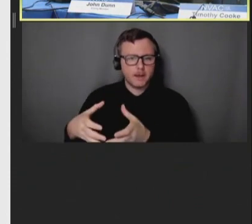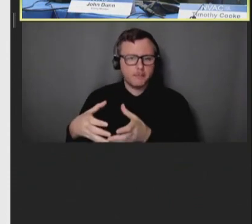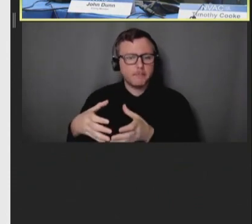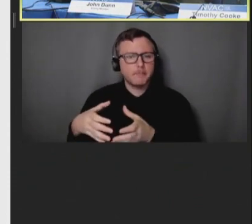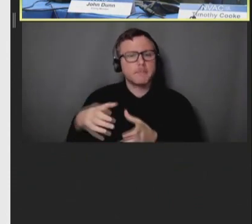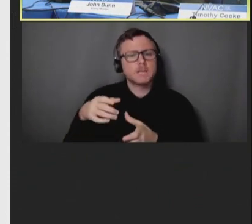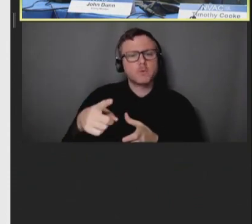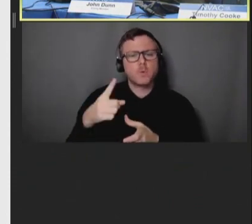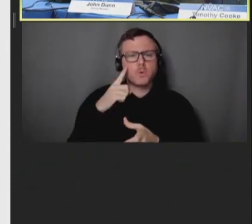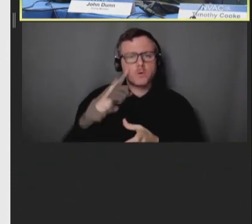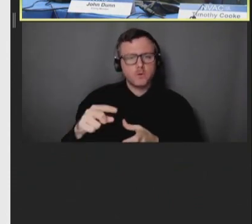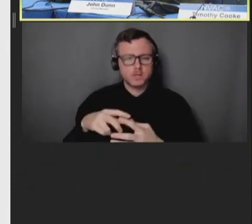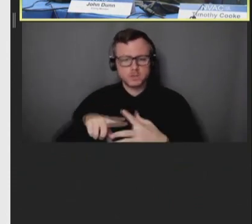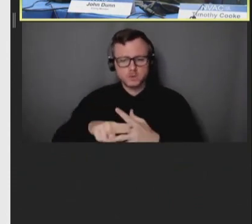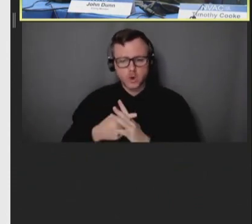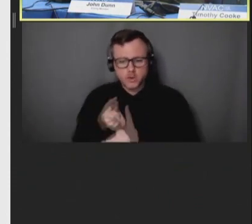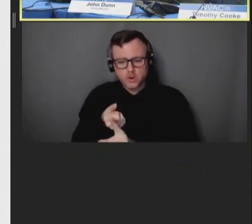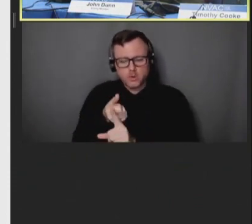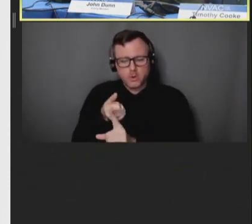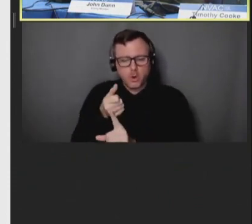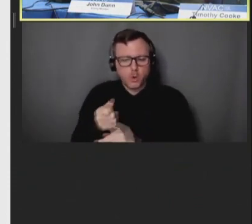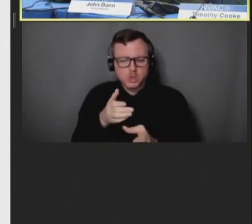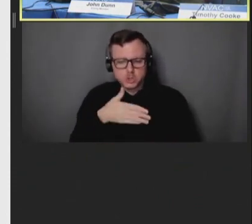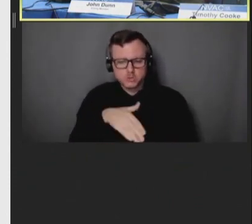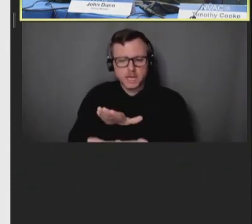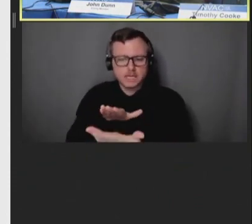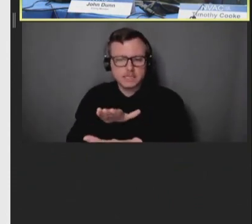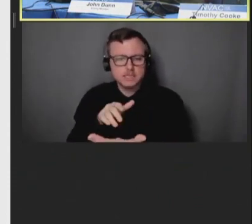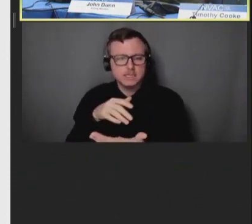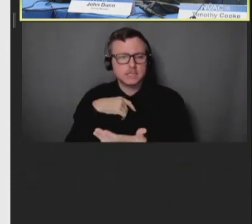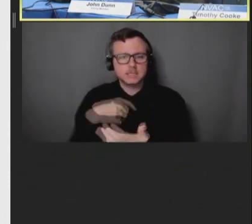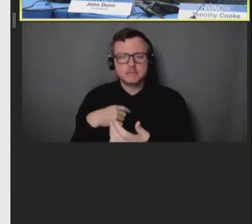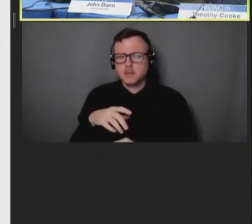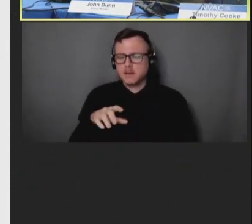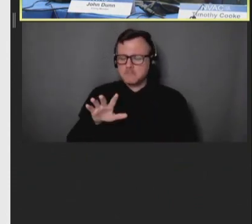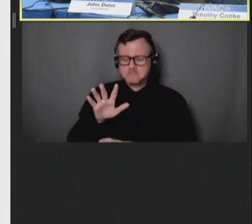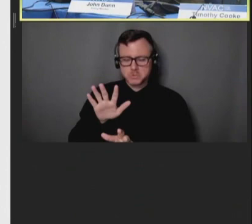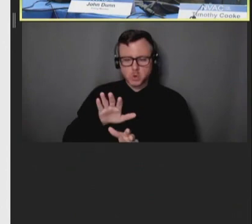Moving beyond COVID, thinking of all other vaccines and everything else that we try